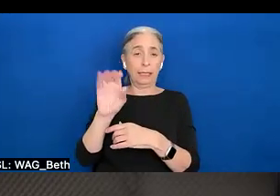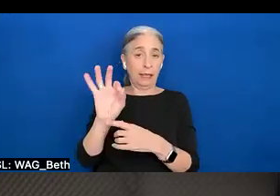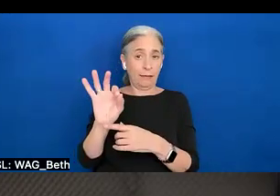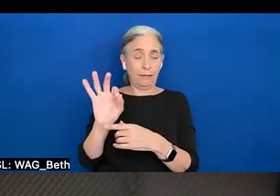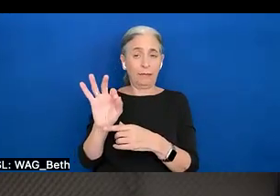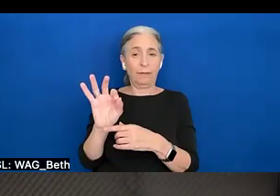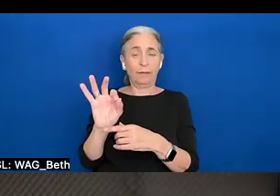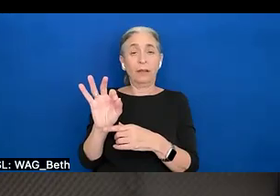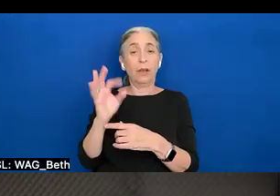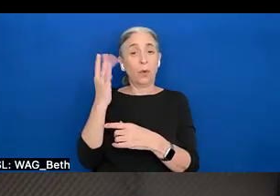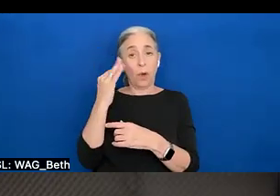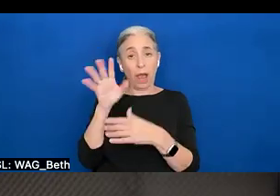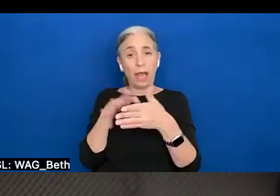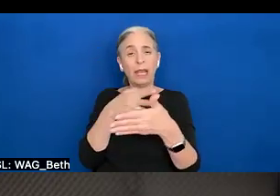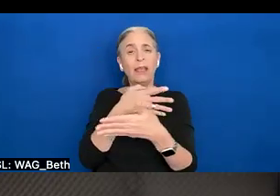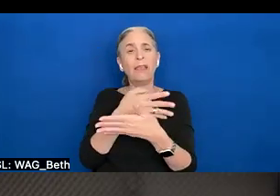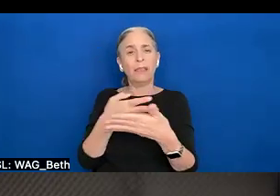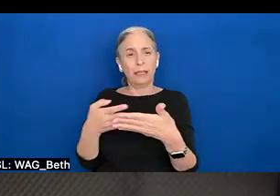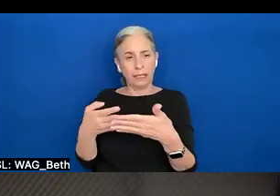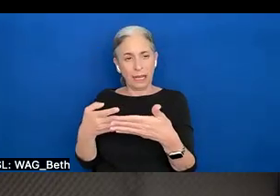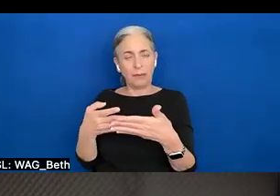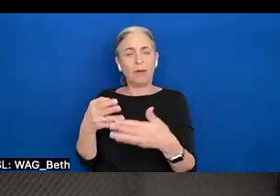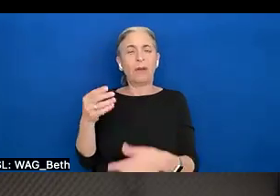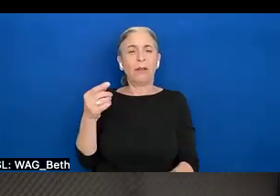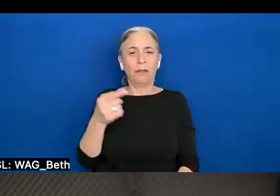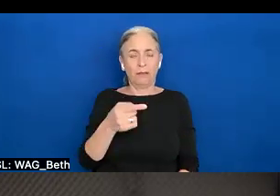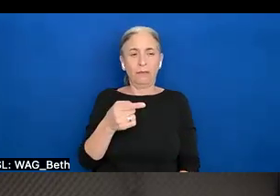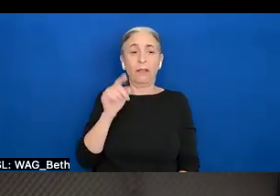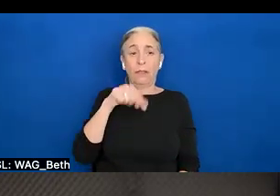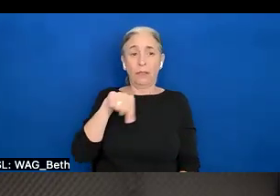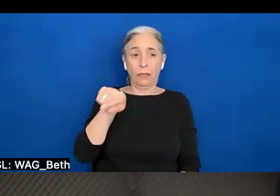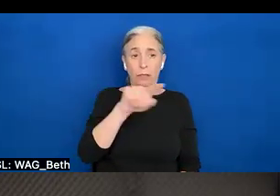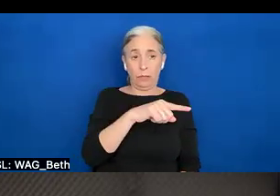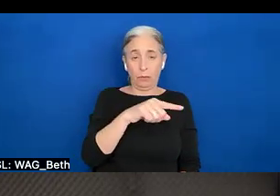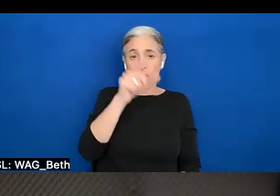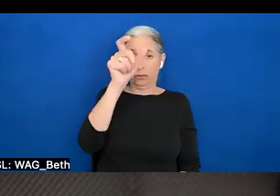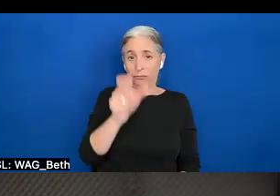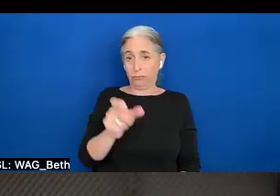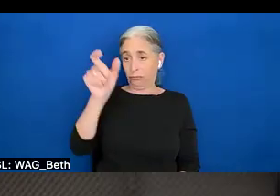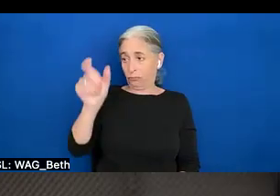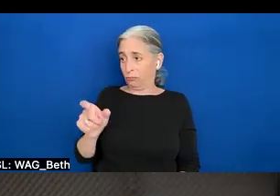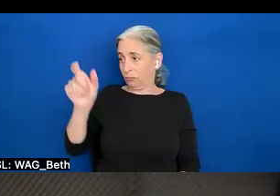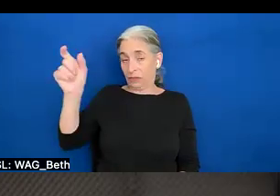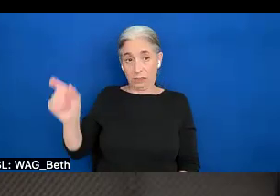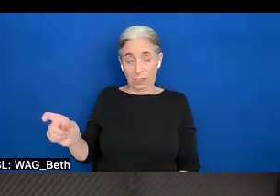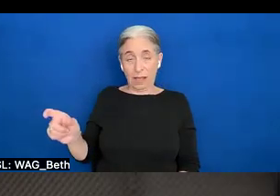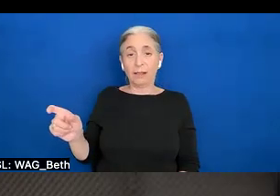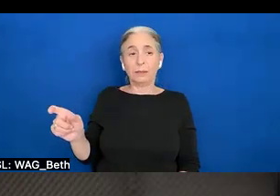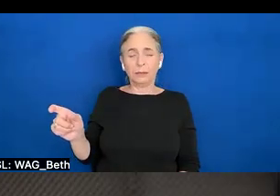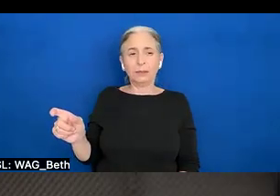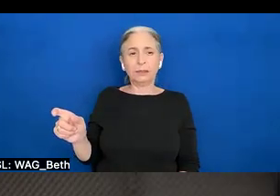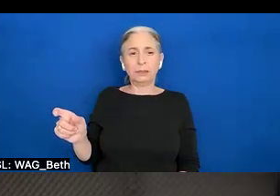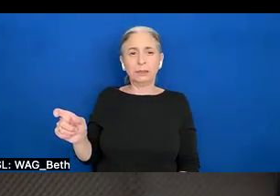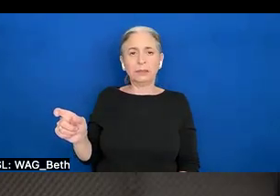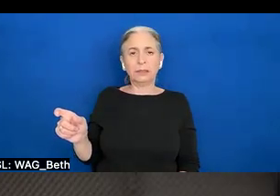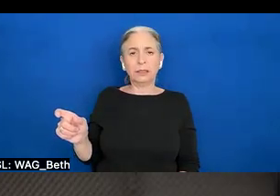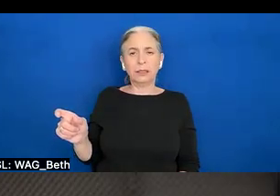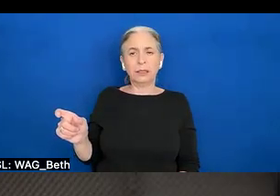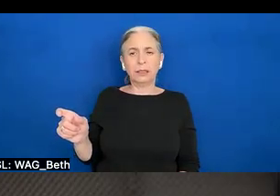Because in the table, those cells have a special role